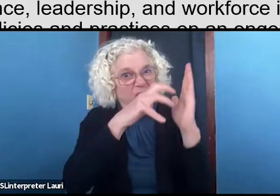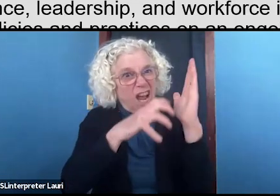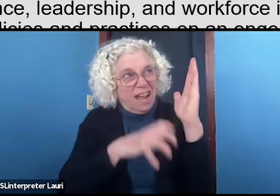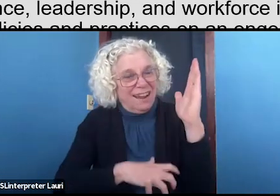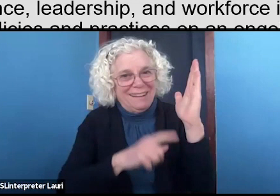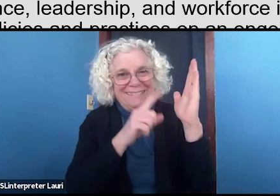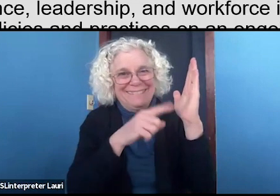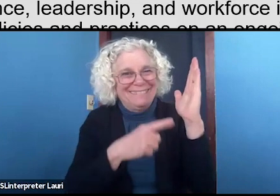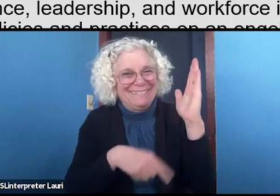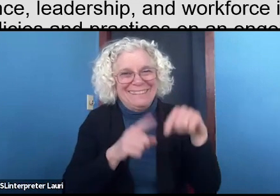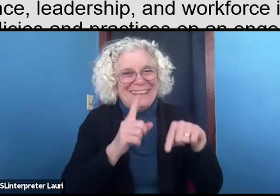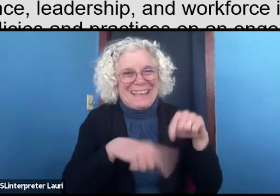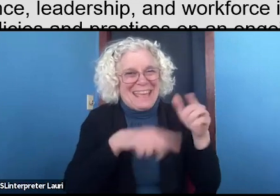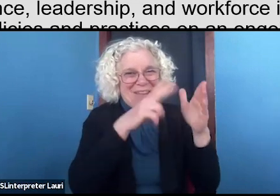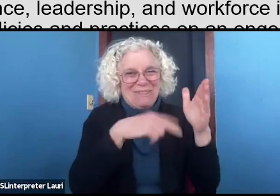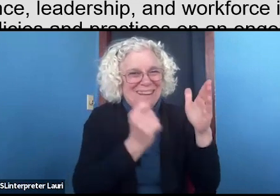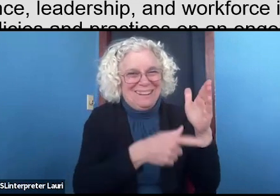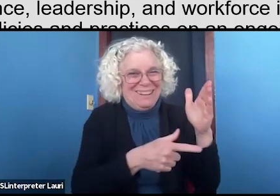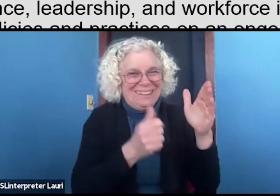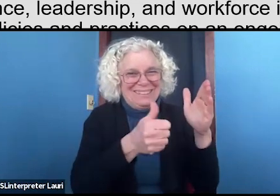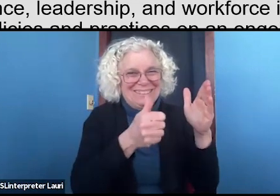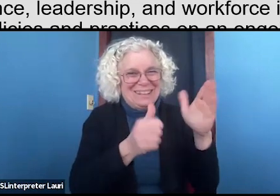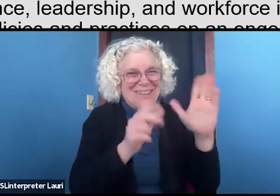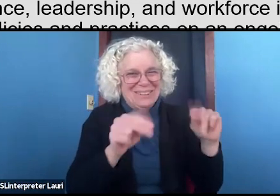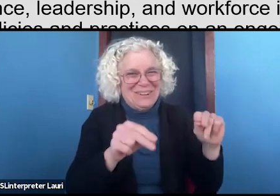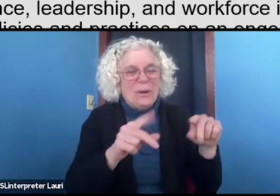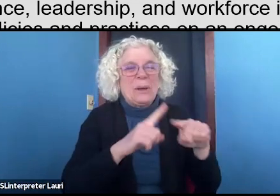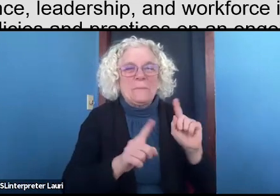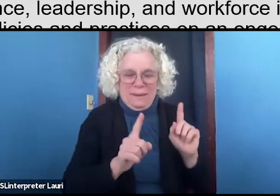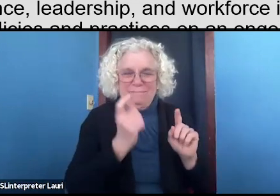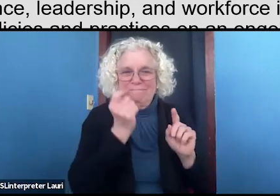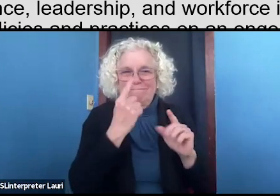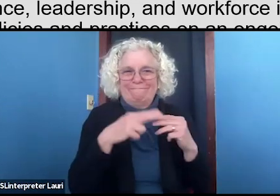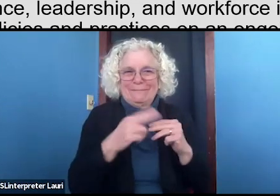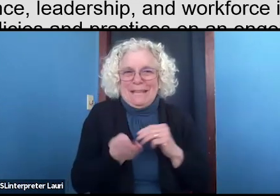and I'm not going to go over it all. But note that you'll have these slides available to you later on.